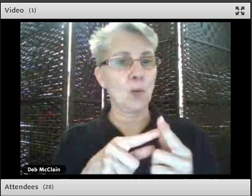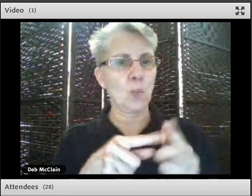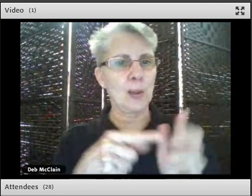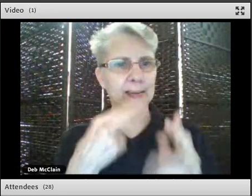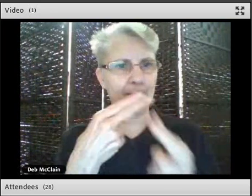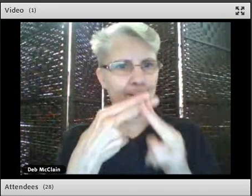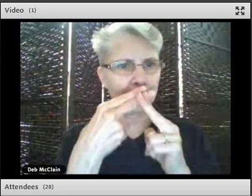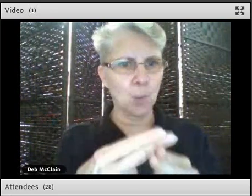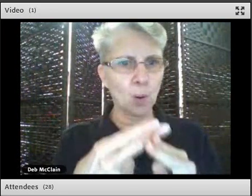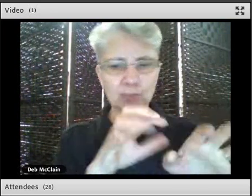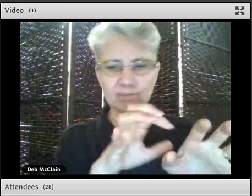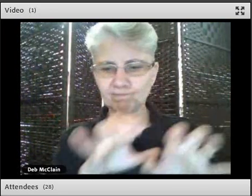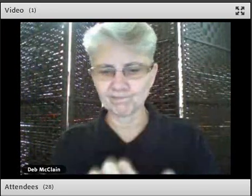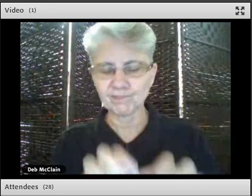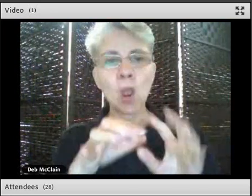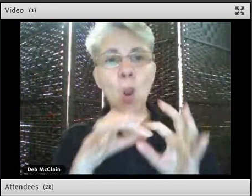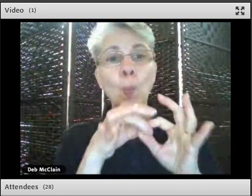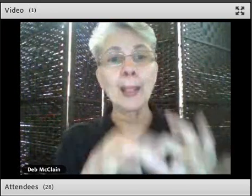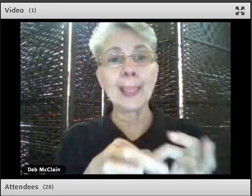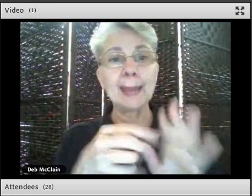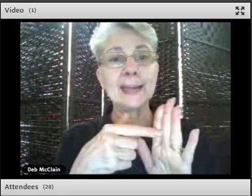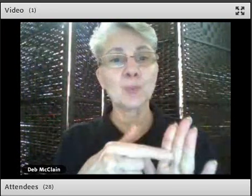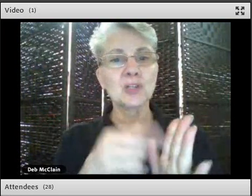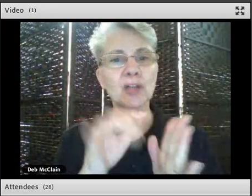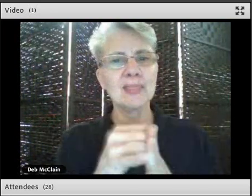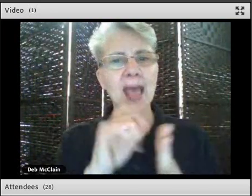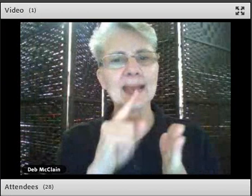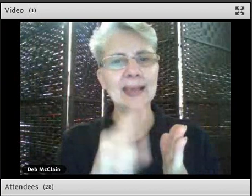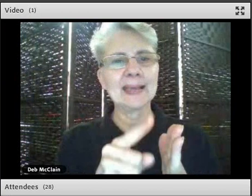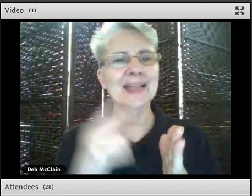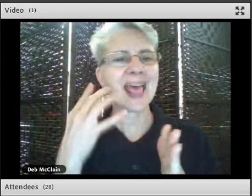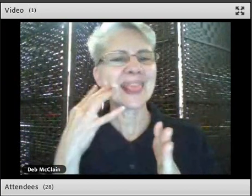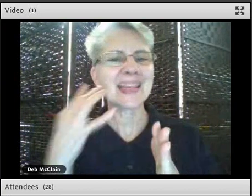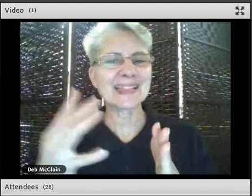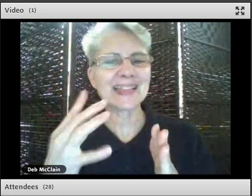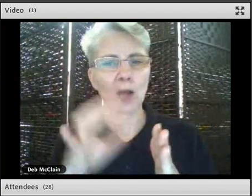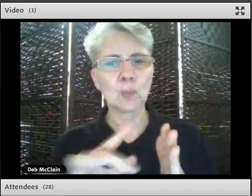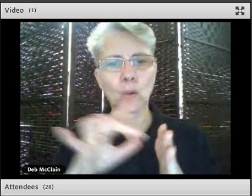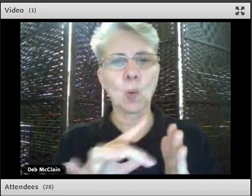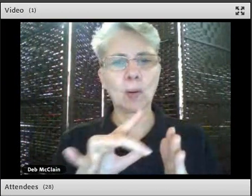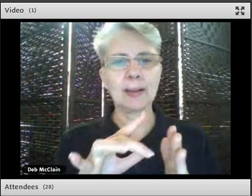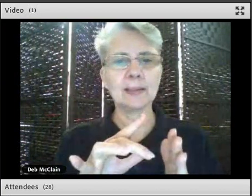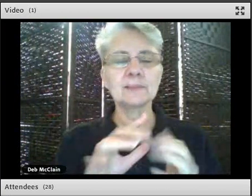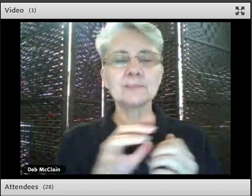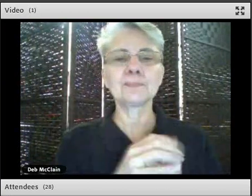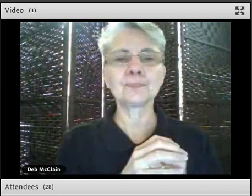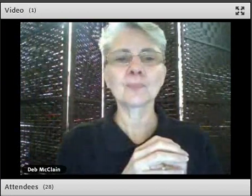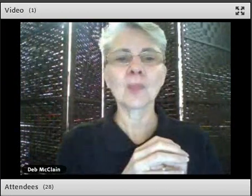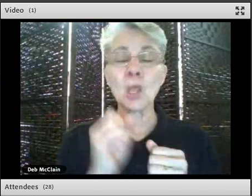And so, we identify that expression using the authorized access point for the creator,